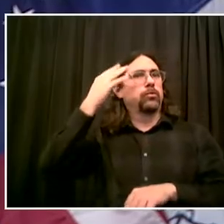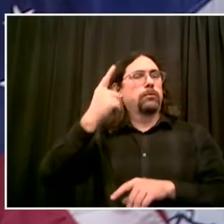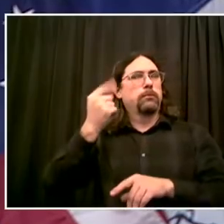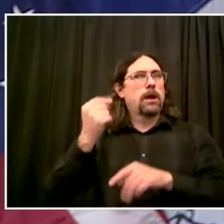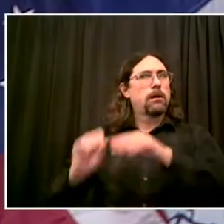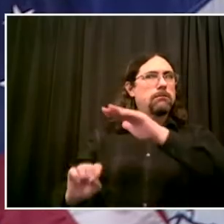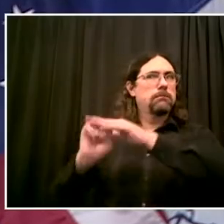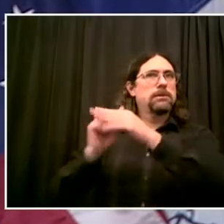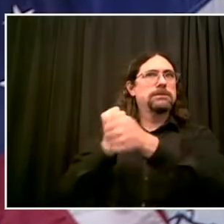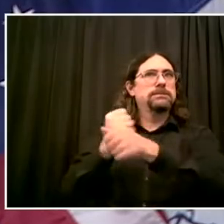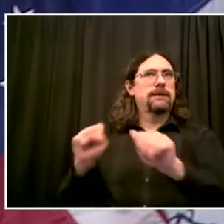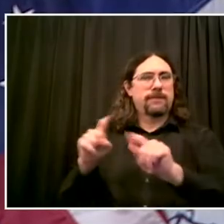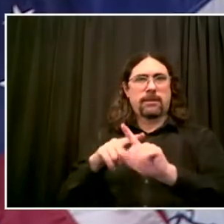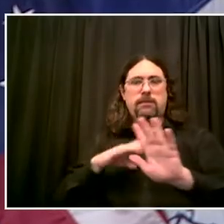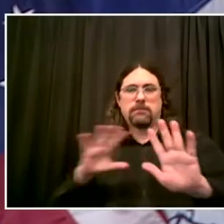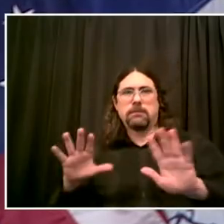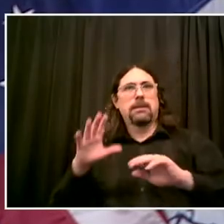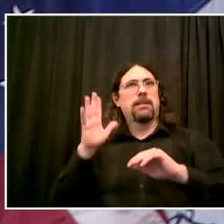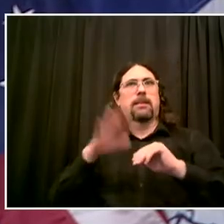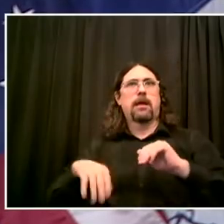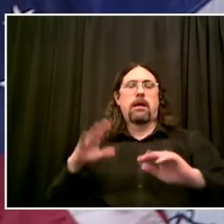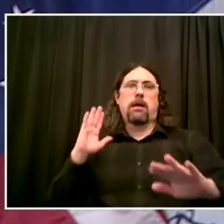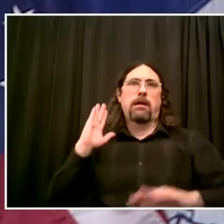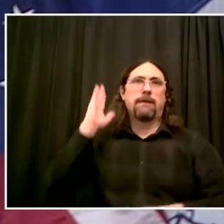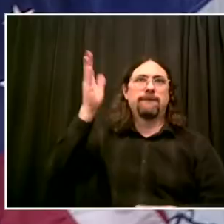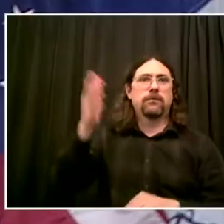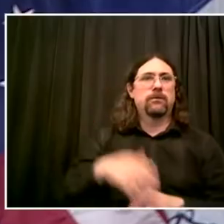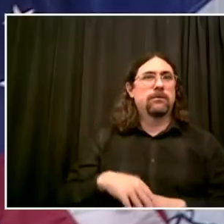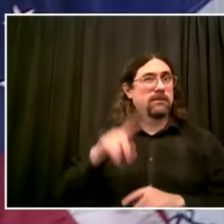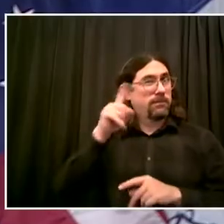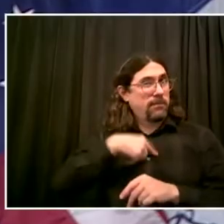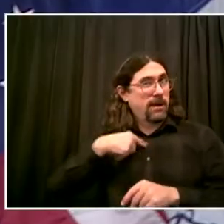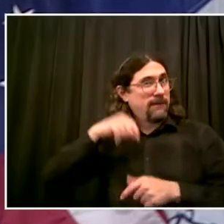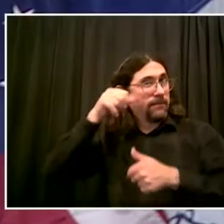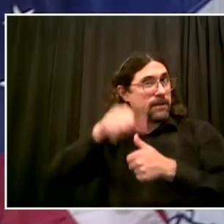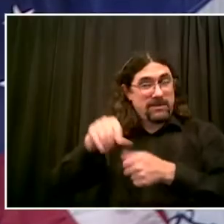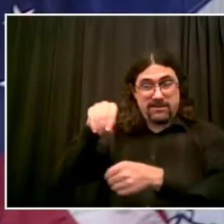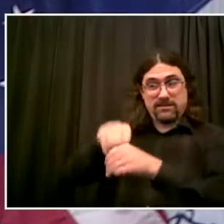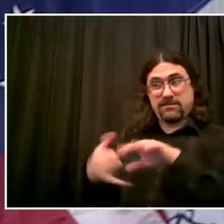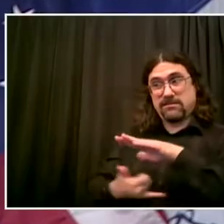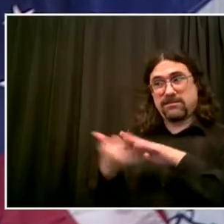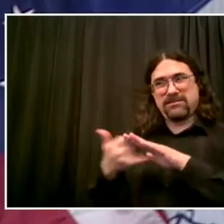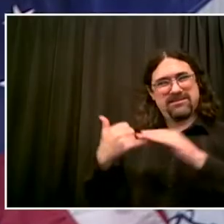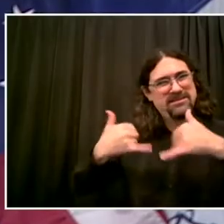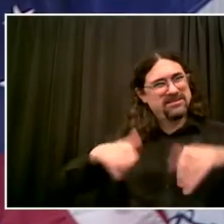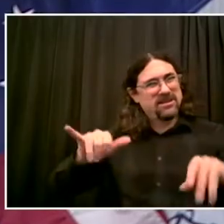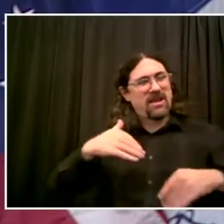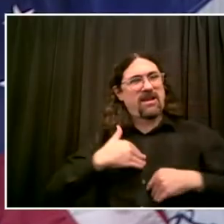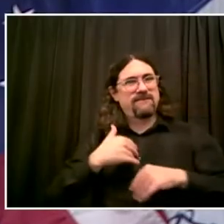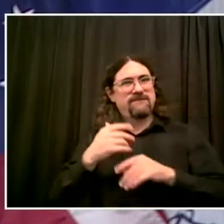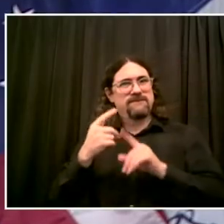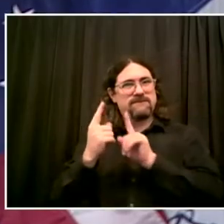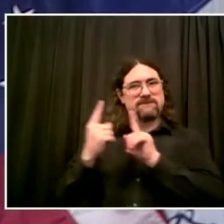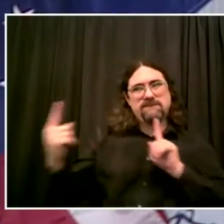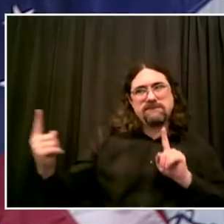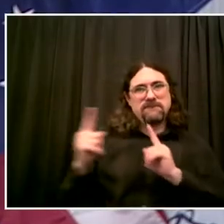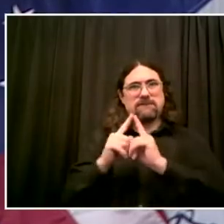IS ABSOLUTELY THE CRUCIAL ISSUE HERE. WHEN YOU THINK ABOUT AIMNTAINING SOCIAL